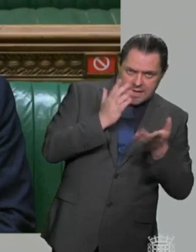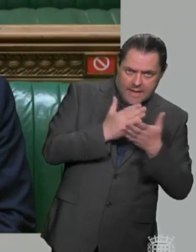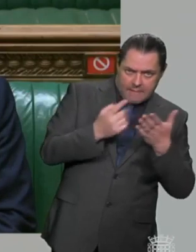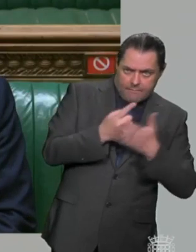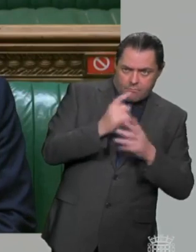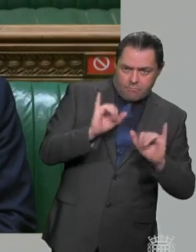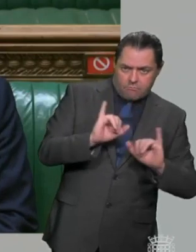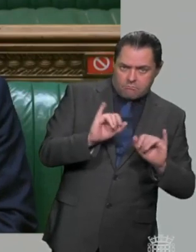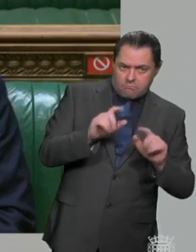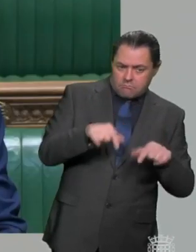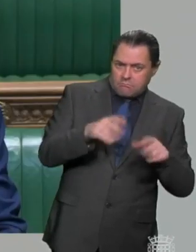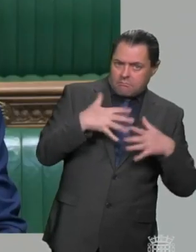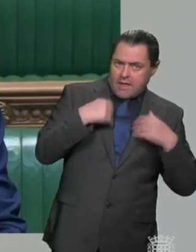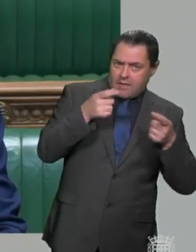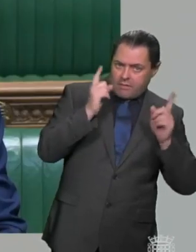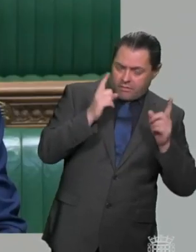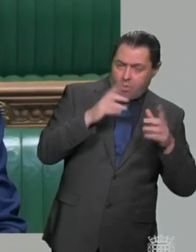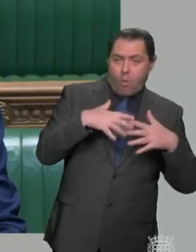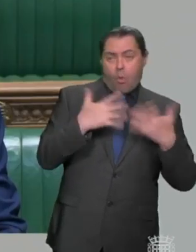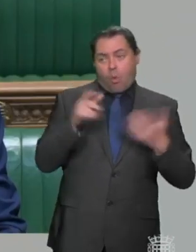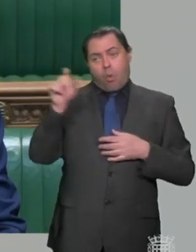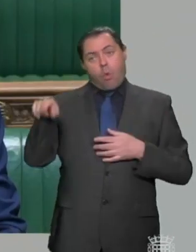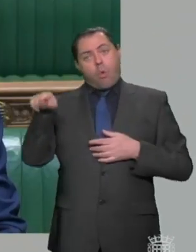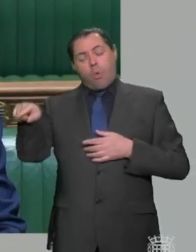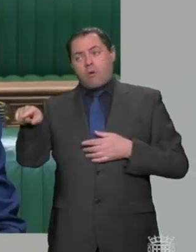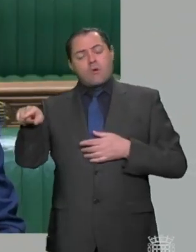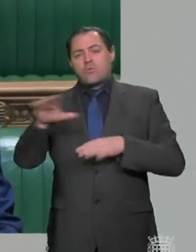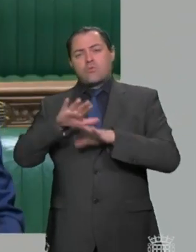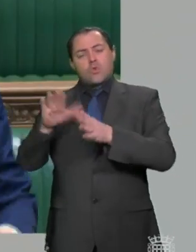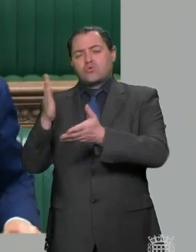Prime Minister has to suggest that his former adviser is not telling the truth, which raises